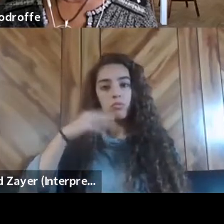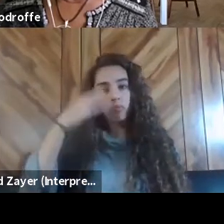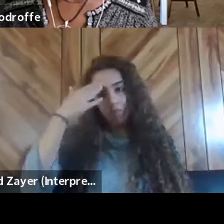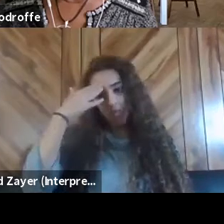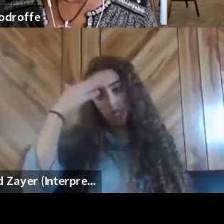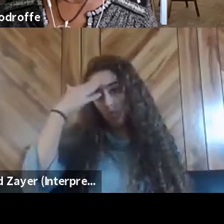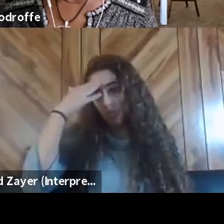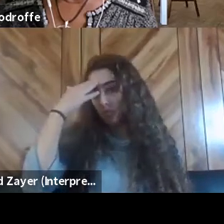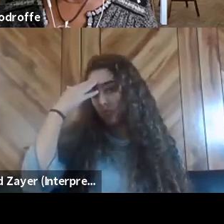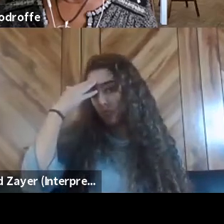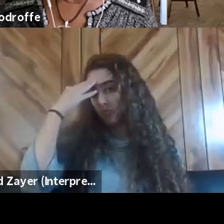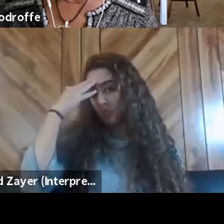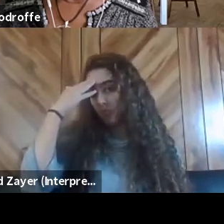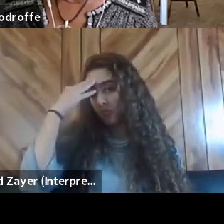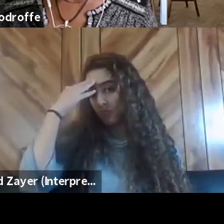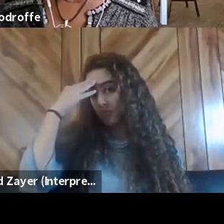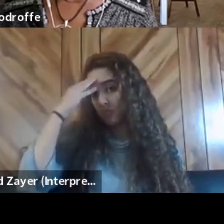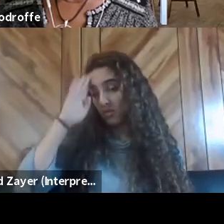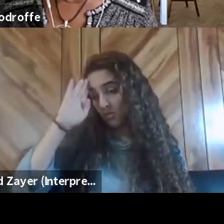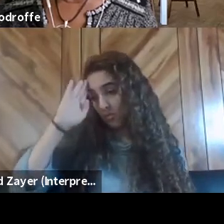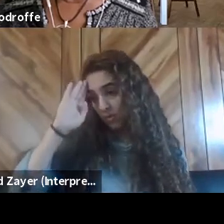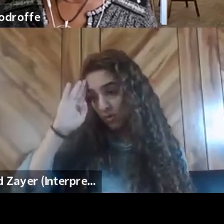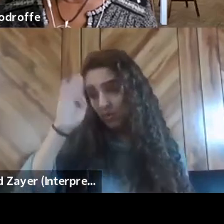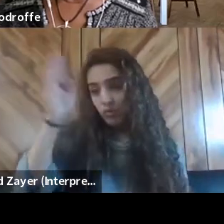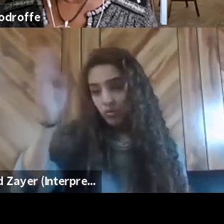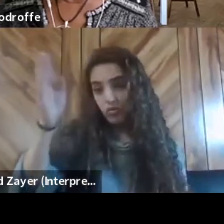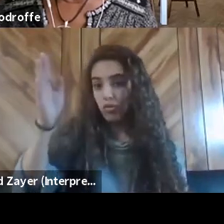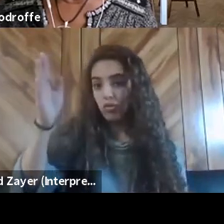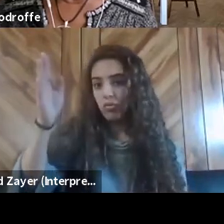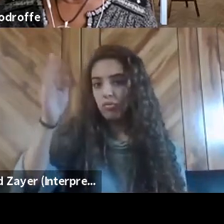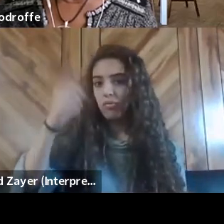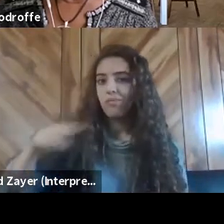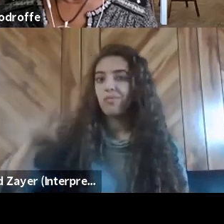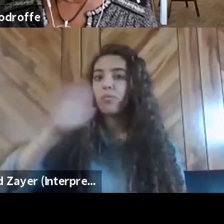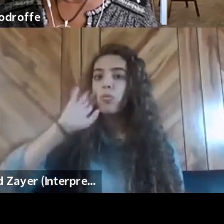someday they will understand the process, or what life is like to